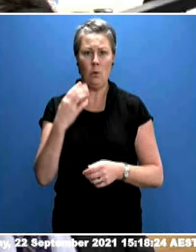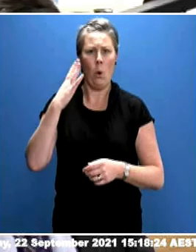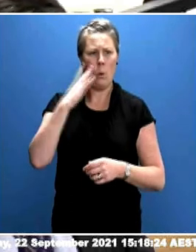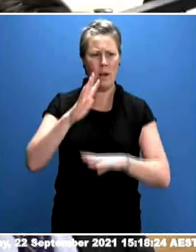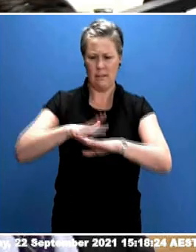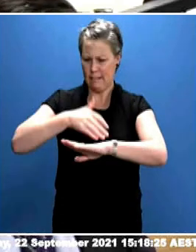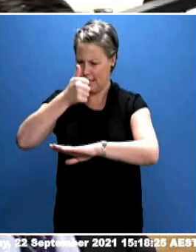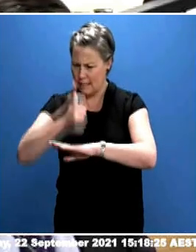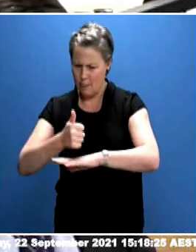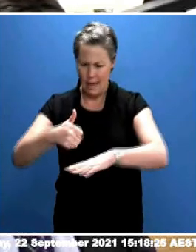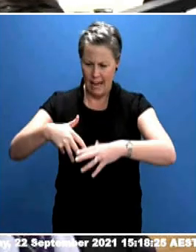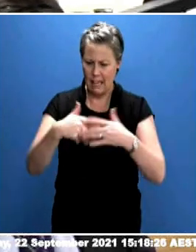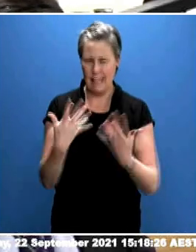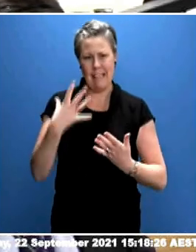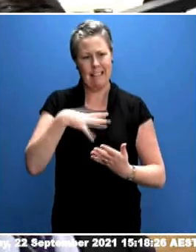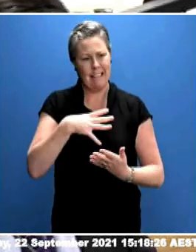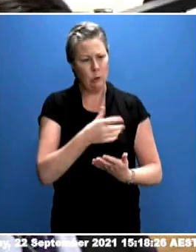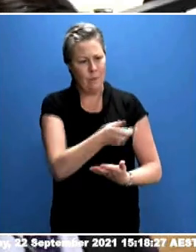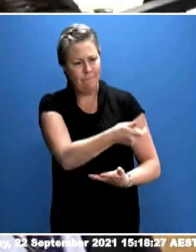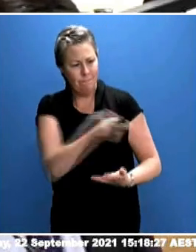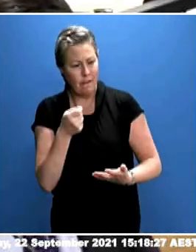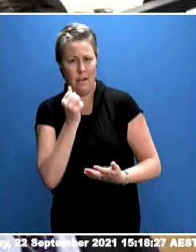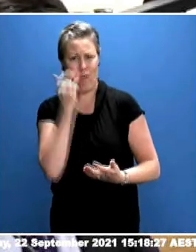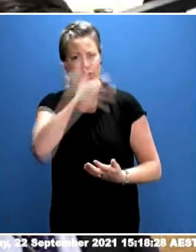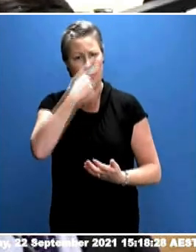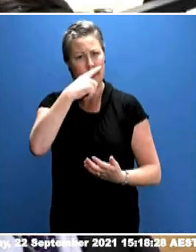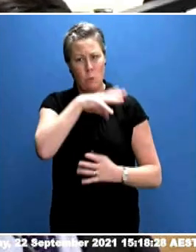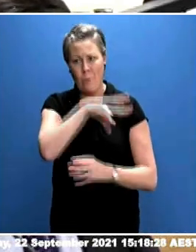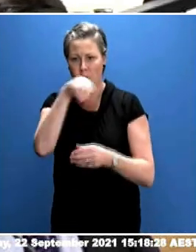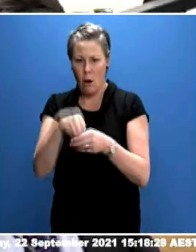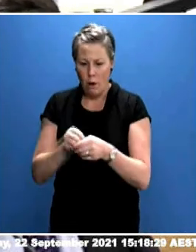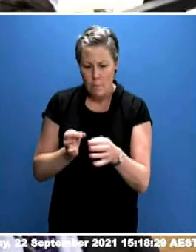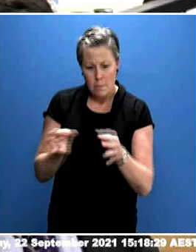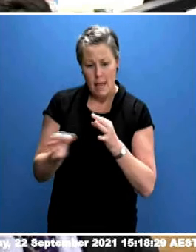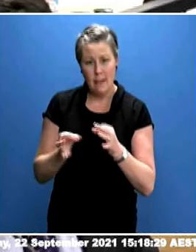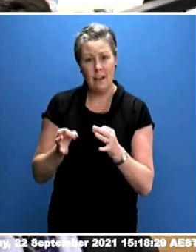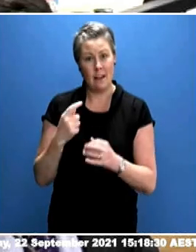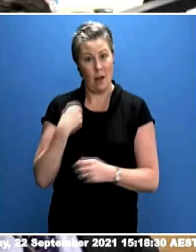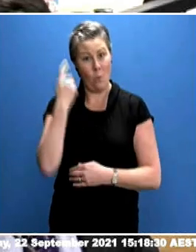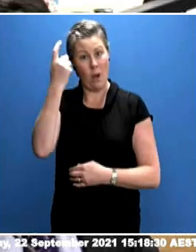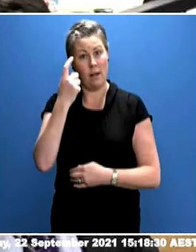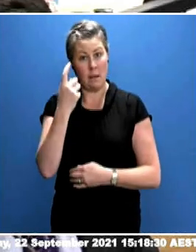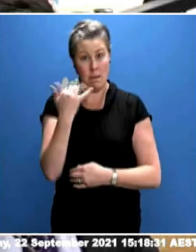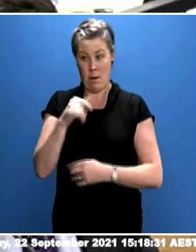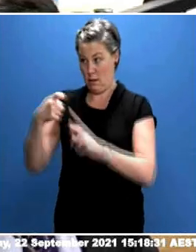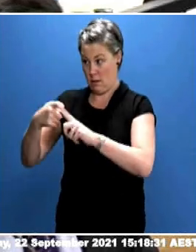Has any consideration been given to a facility like Kath French being